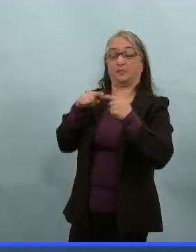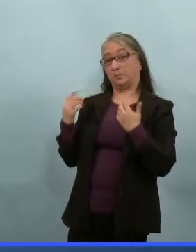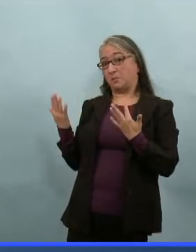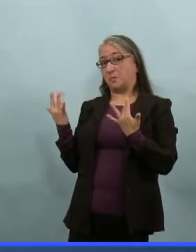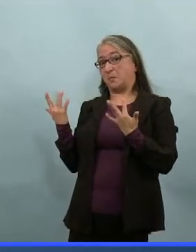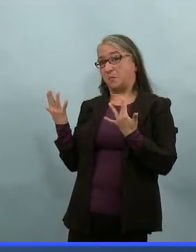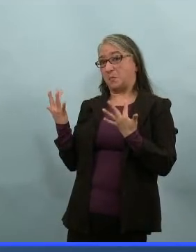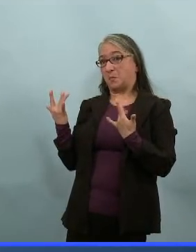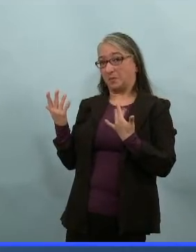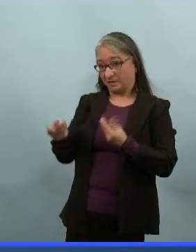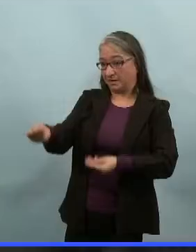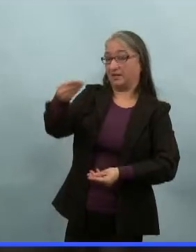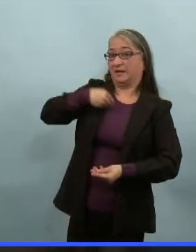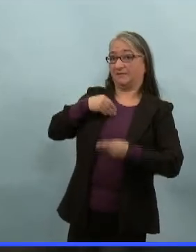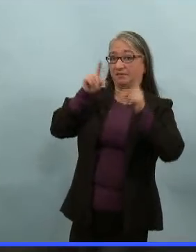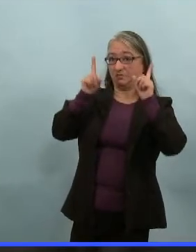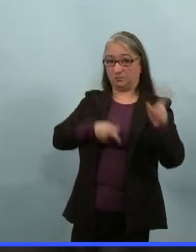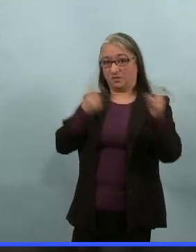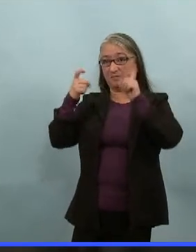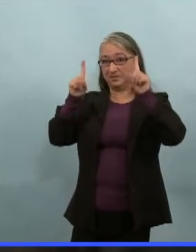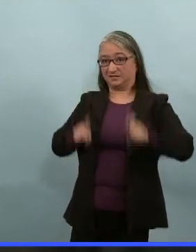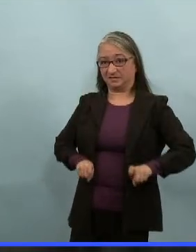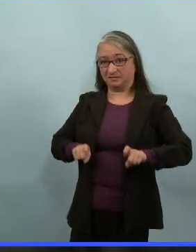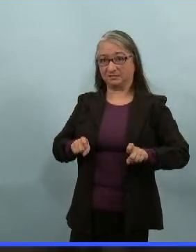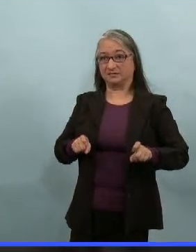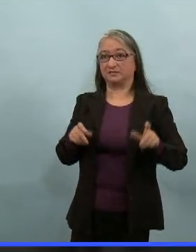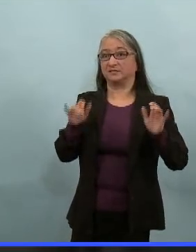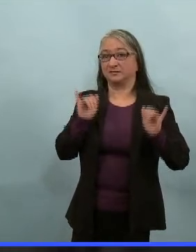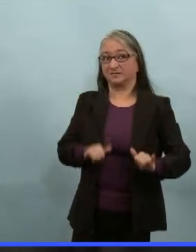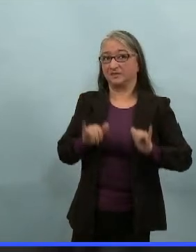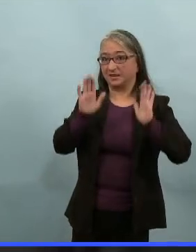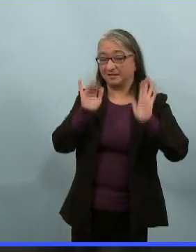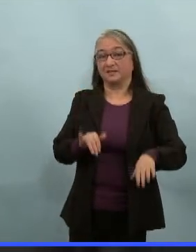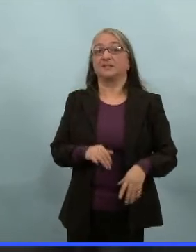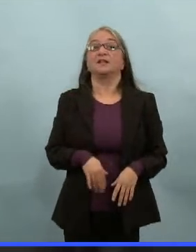so that's a great question so so last week we handed out 500 000 rapid tests